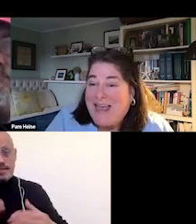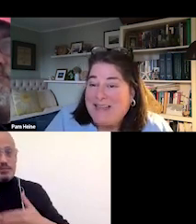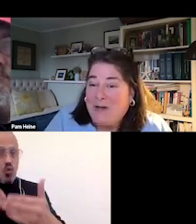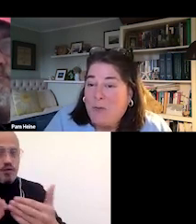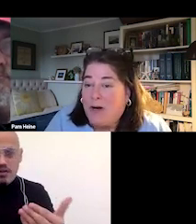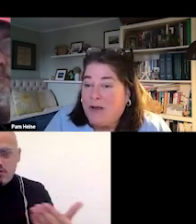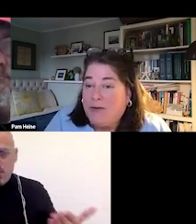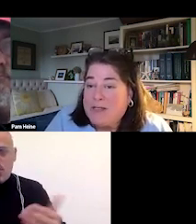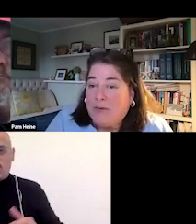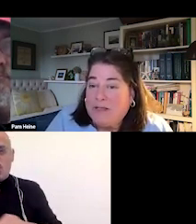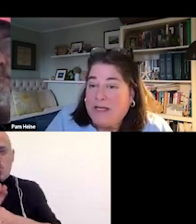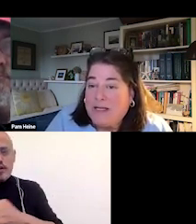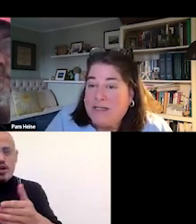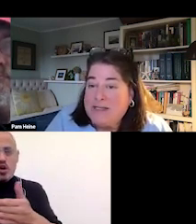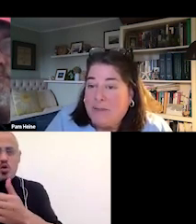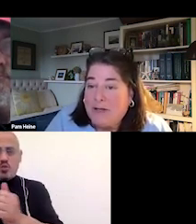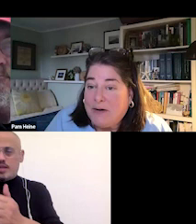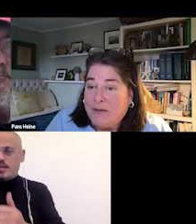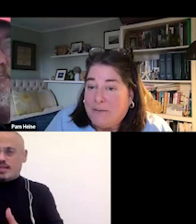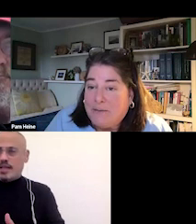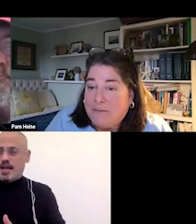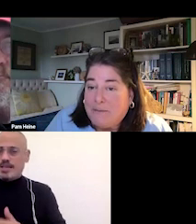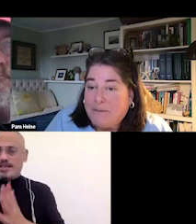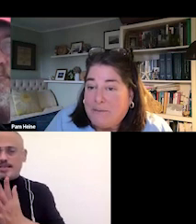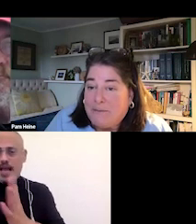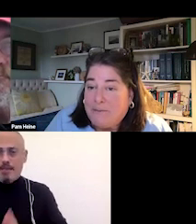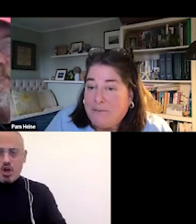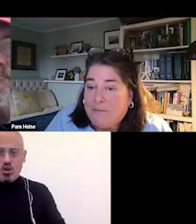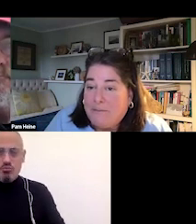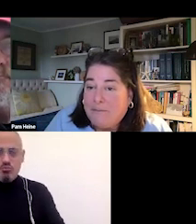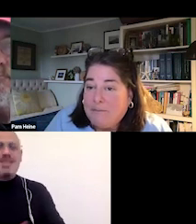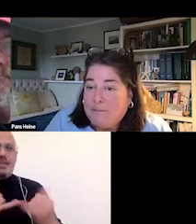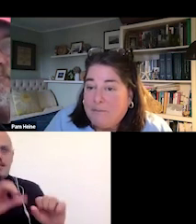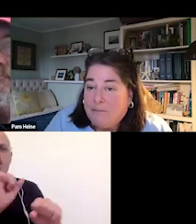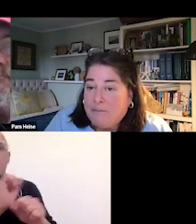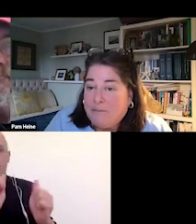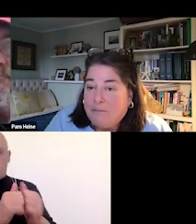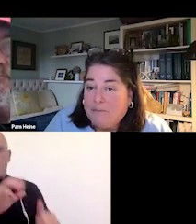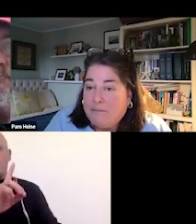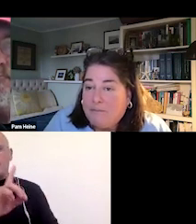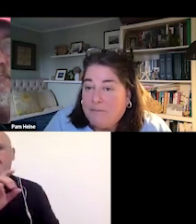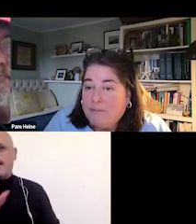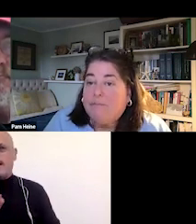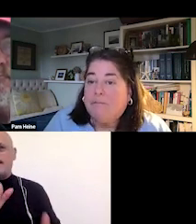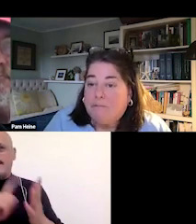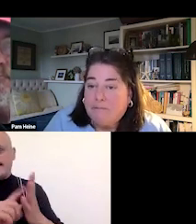and are you working closely with the DDS examiner? Still working with the DDS examiner currently.